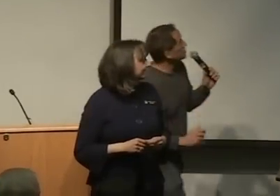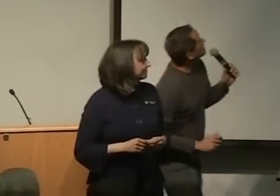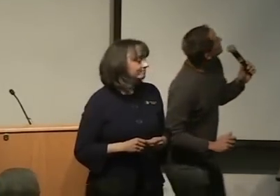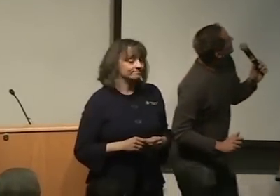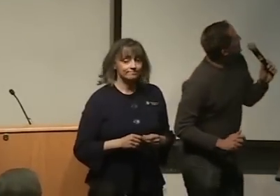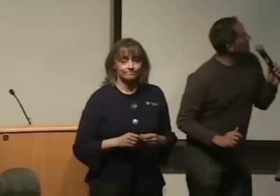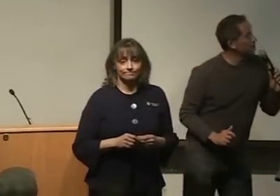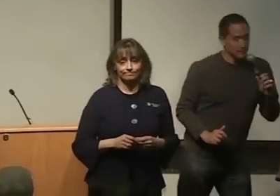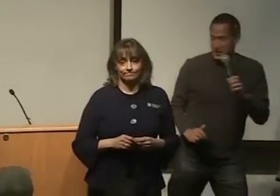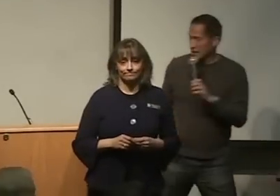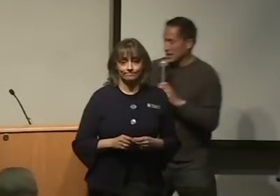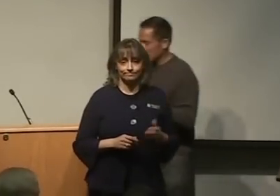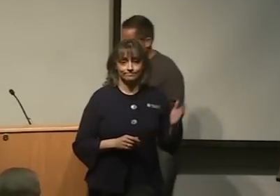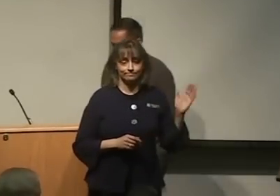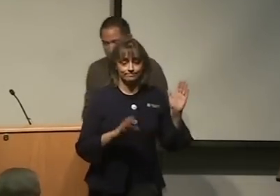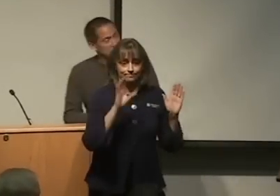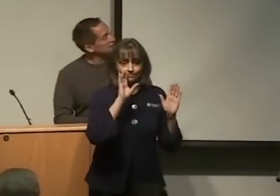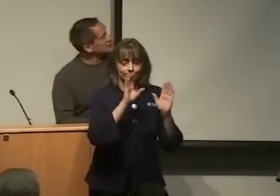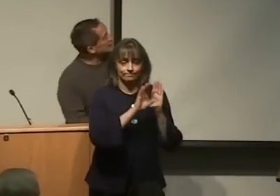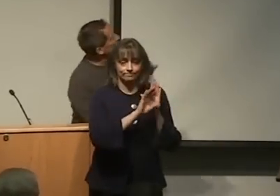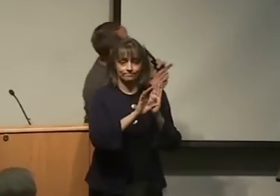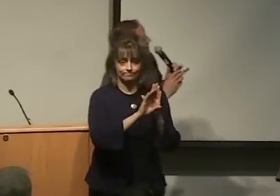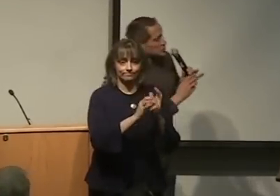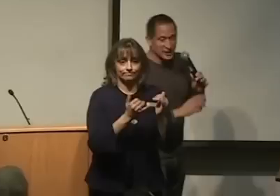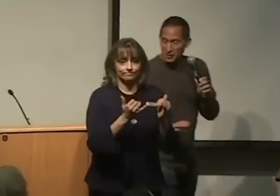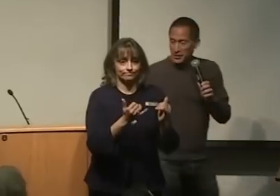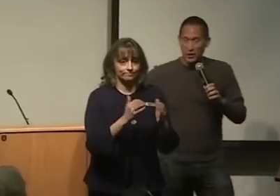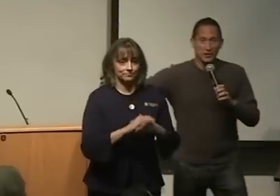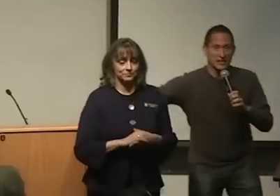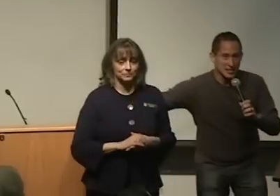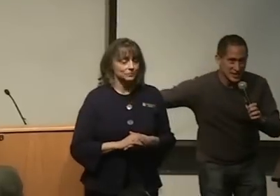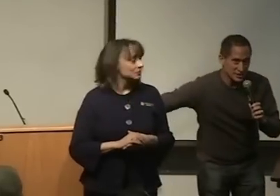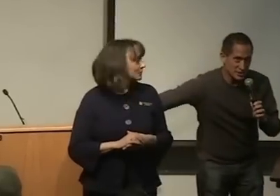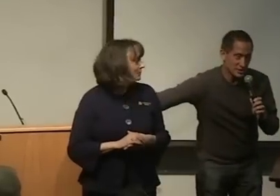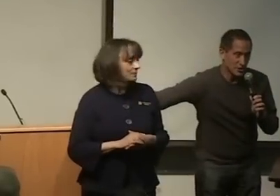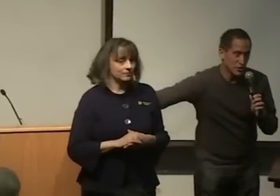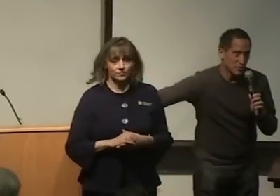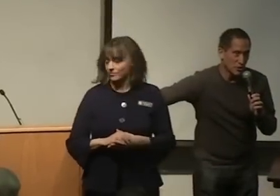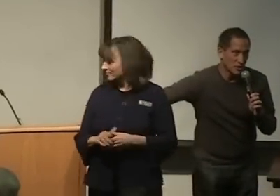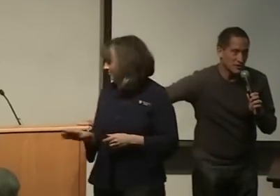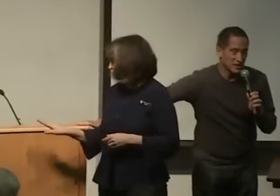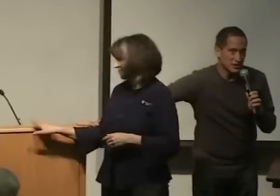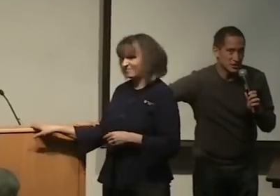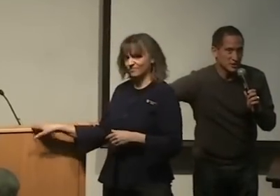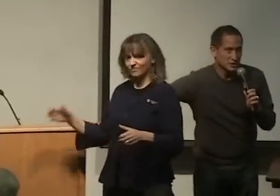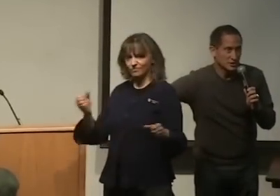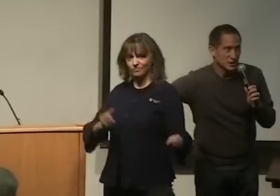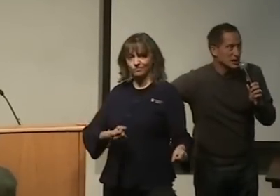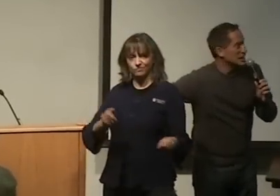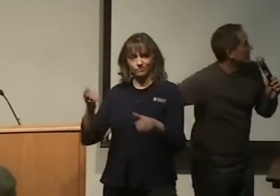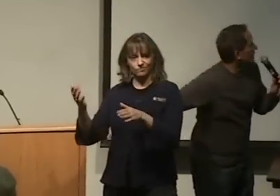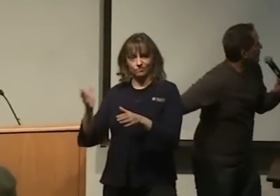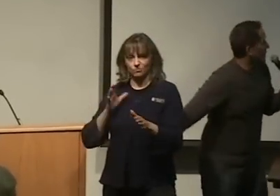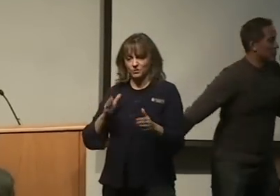This thing -- so I got rid of all of these things. There are no more of these. We got rid of all the computers.